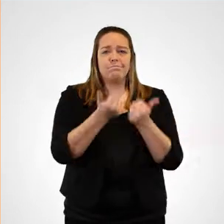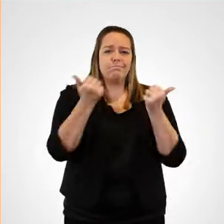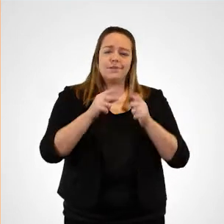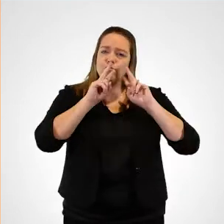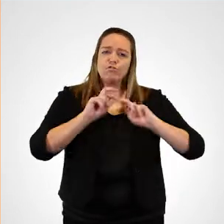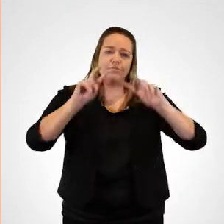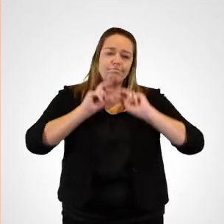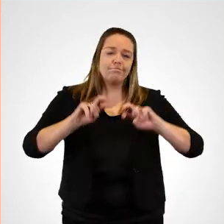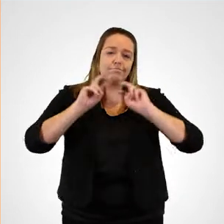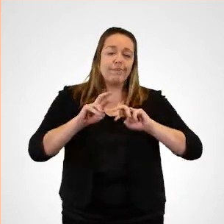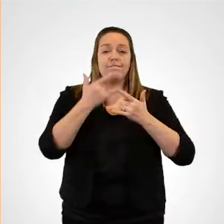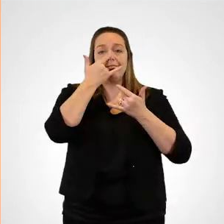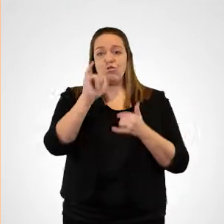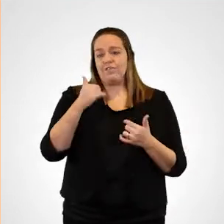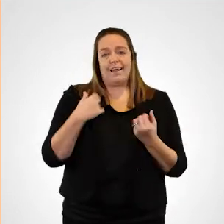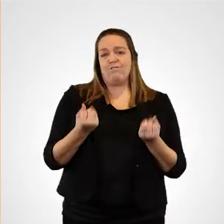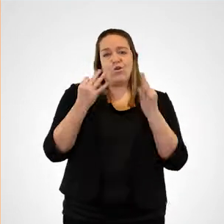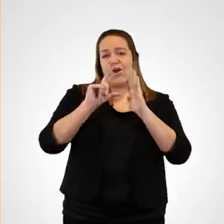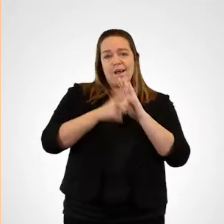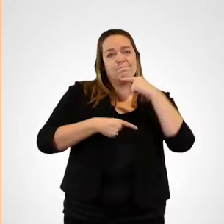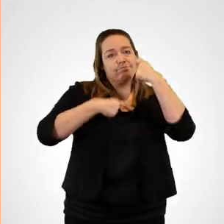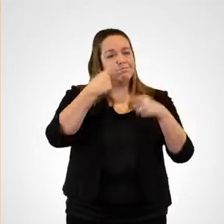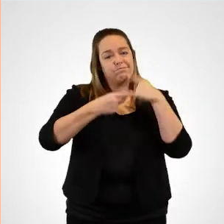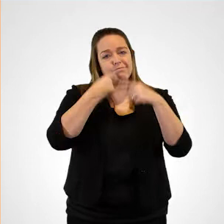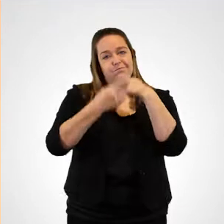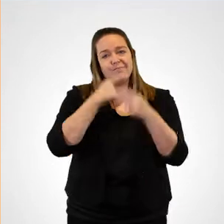which unfortunately I don't have time to talk about today.